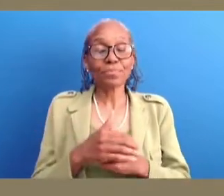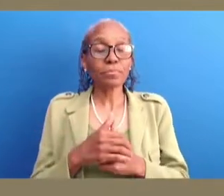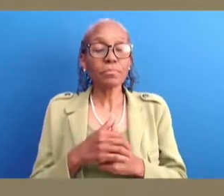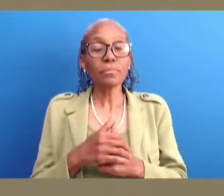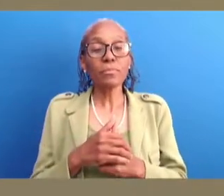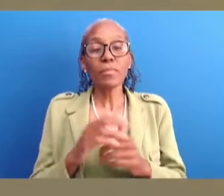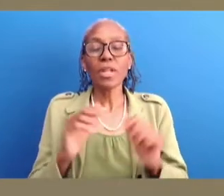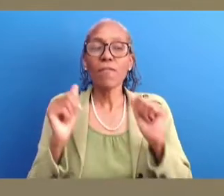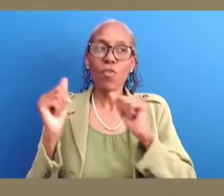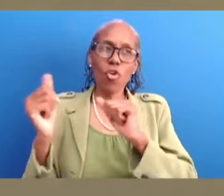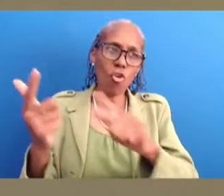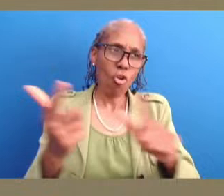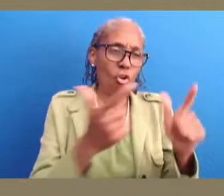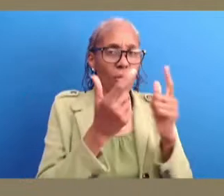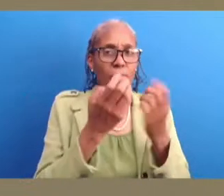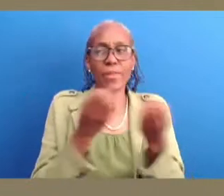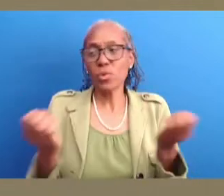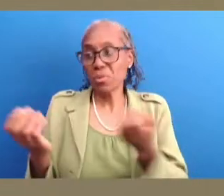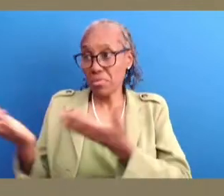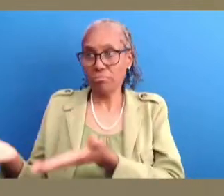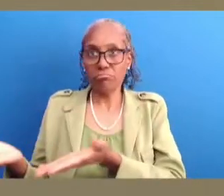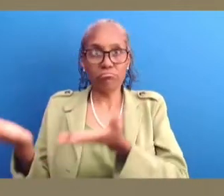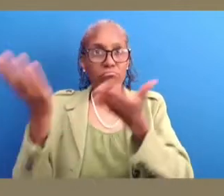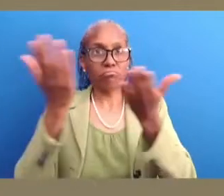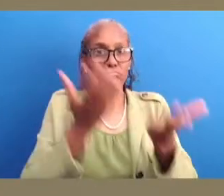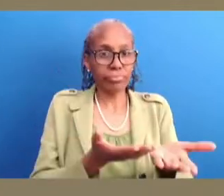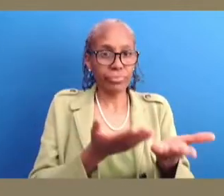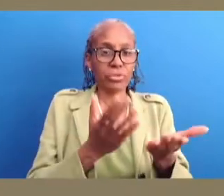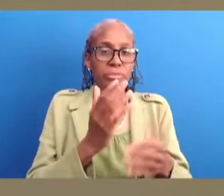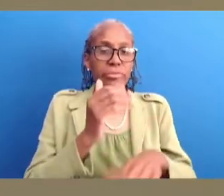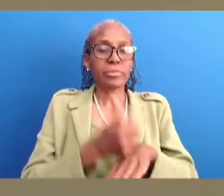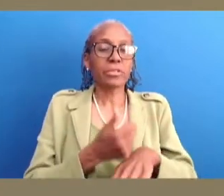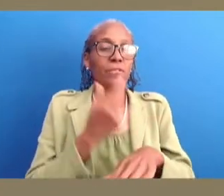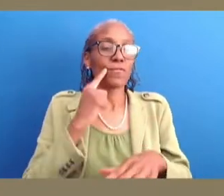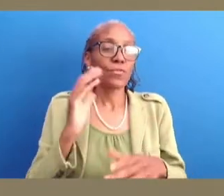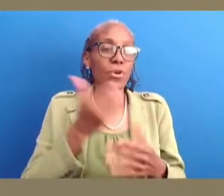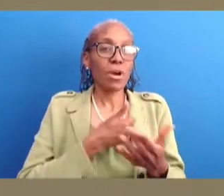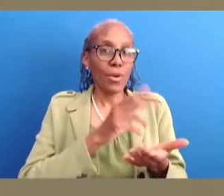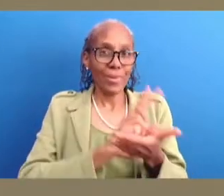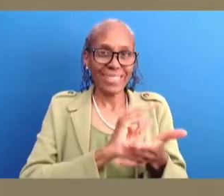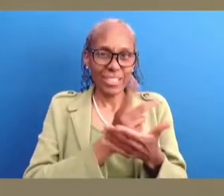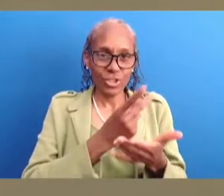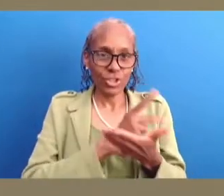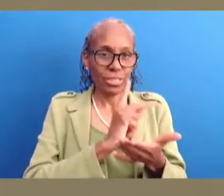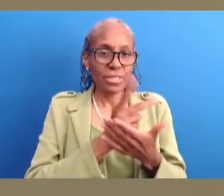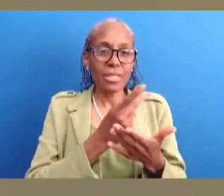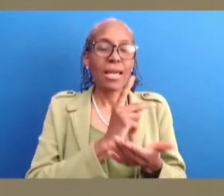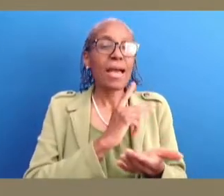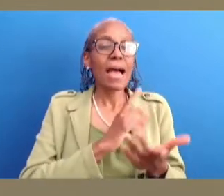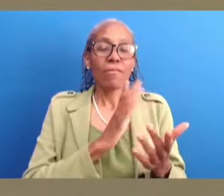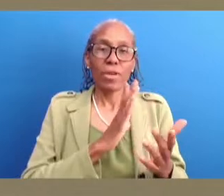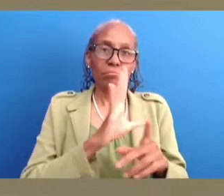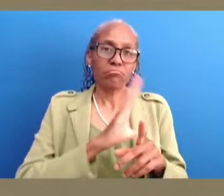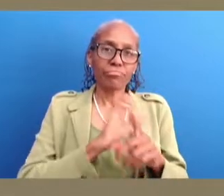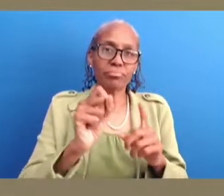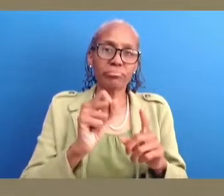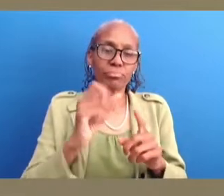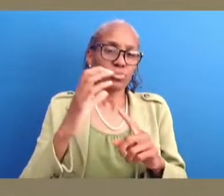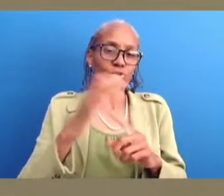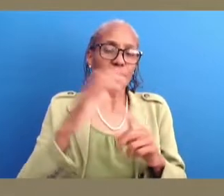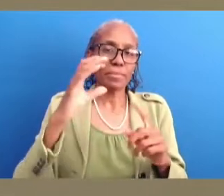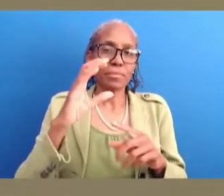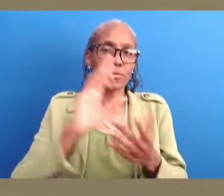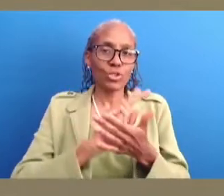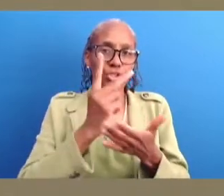CHILDREN AND HE AND HIS WIFE